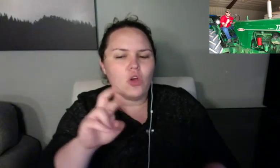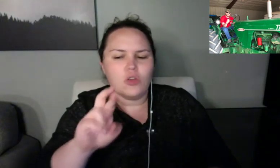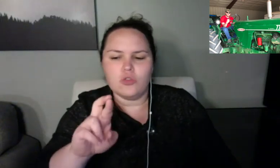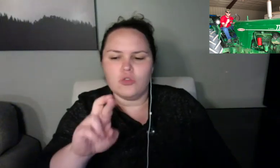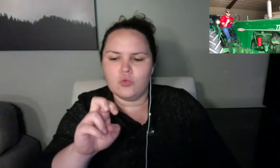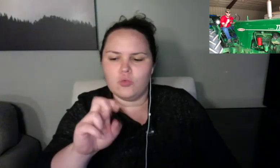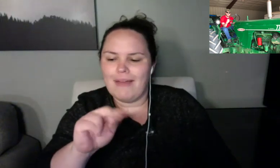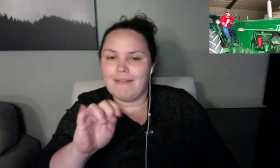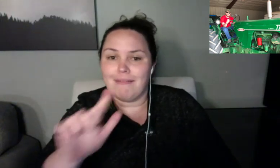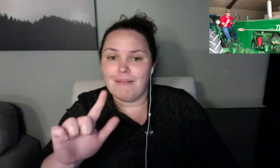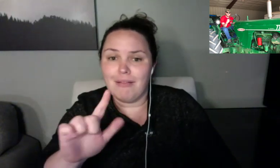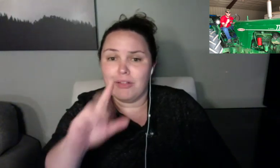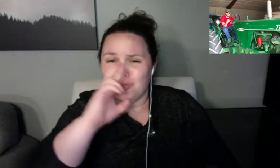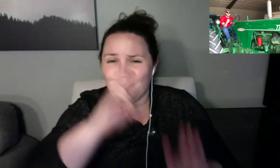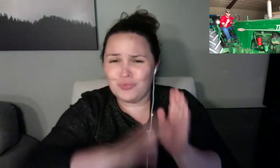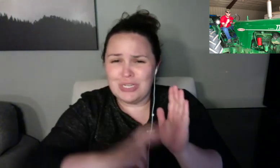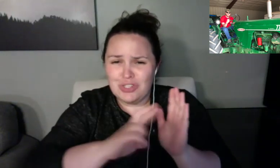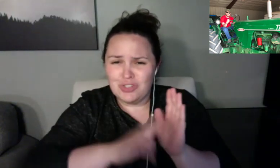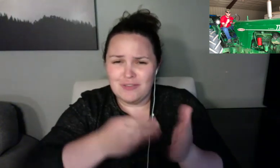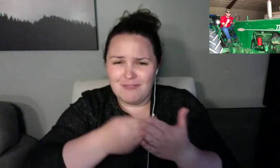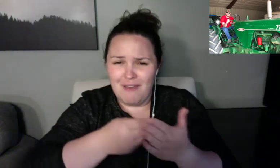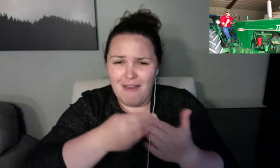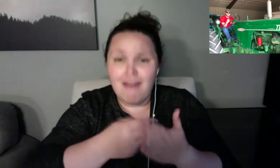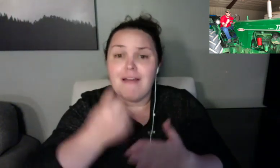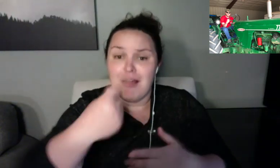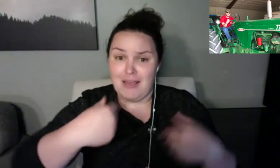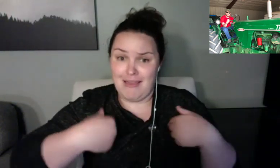Because I have bilateral detached retinas.